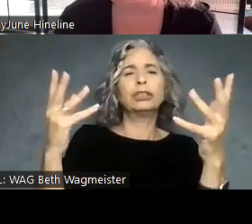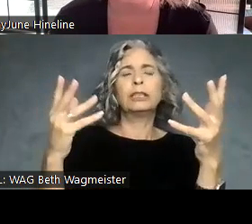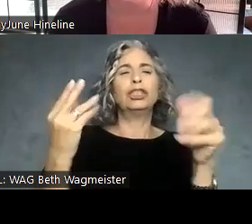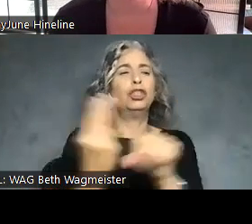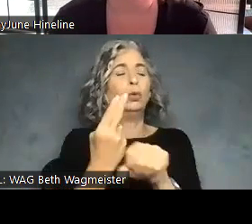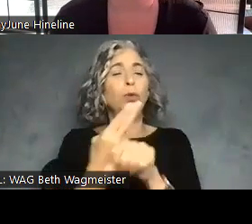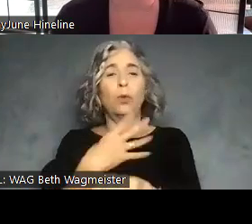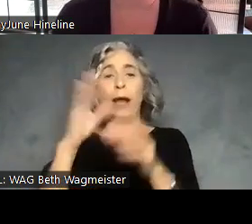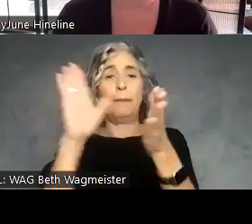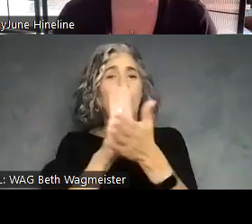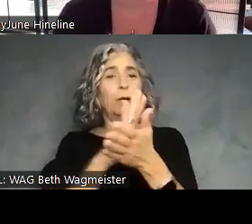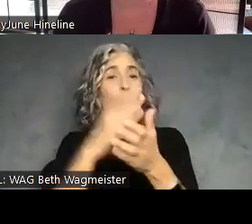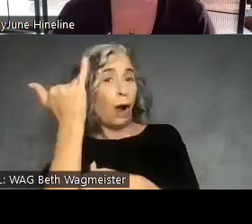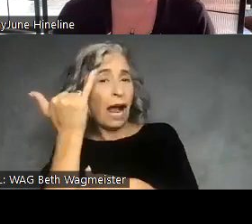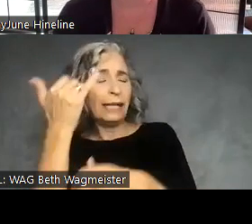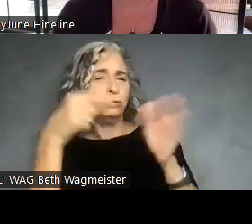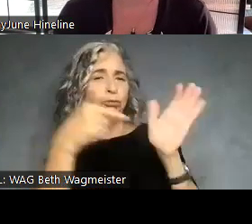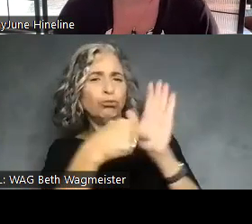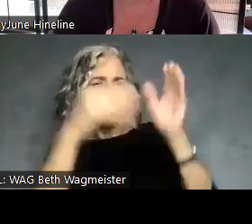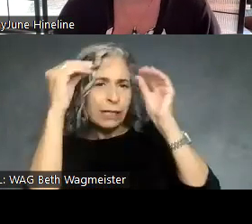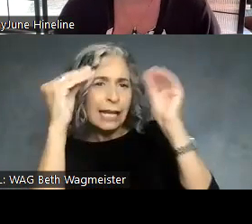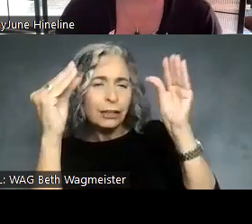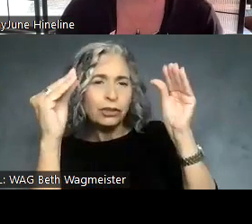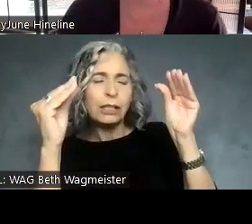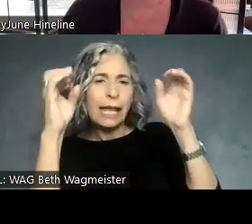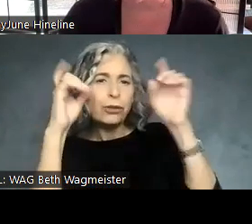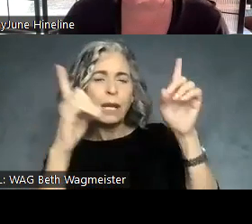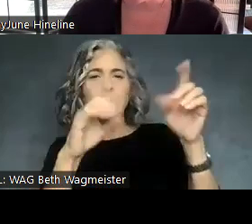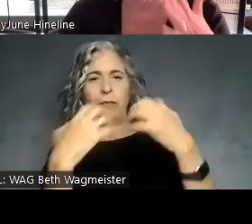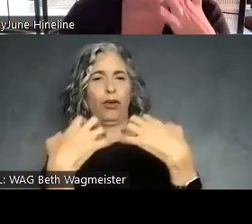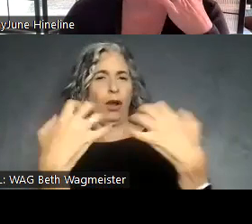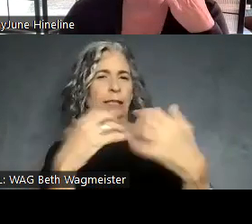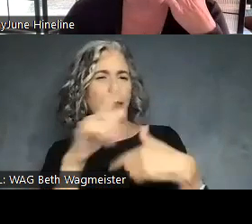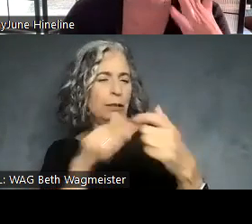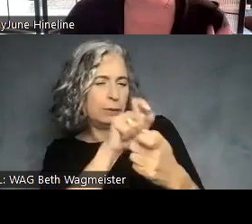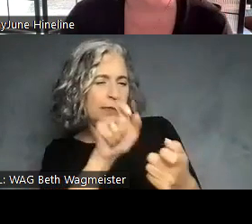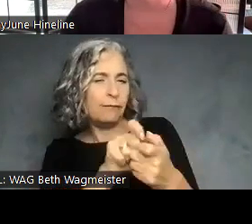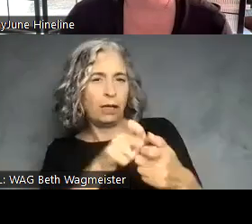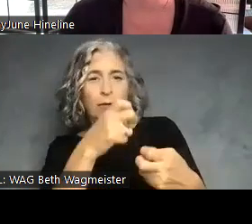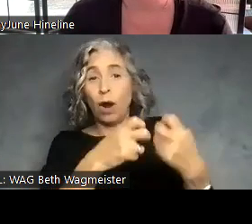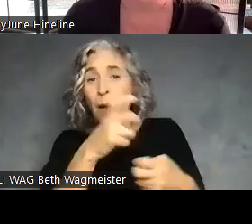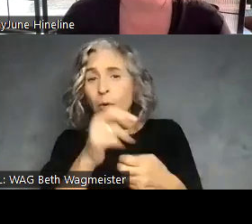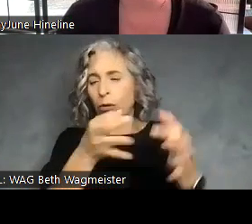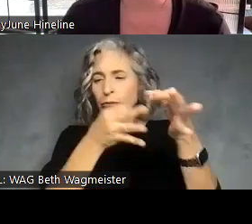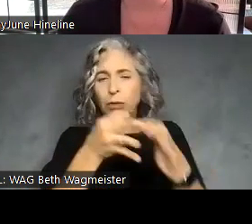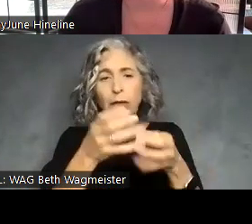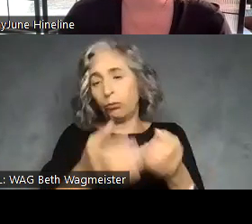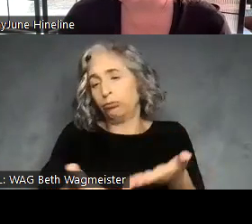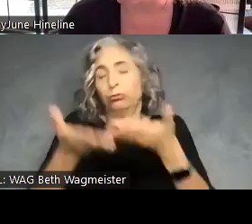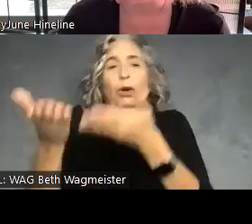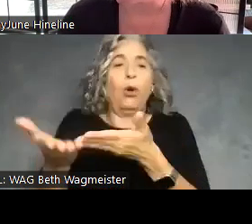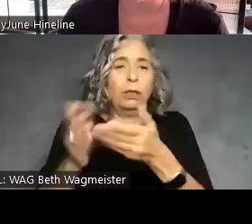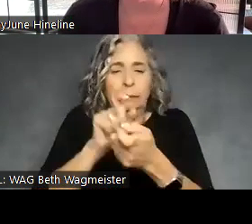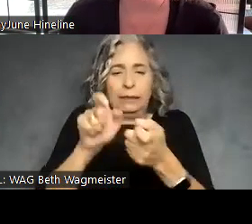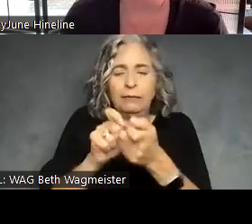or purchase a subscription to get to the content. You have to, like, do some gatekeeping.